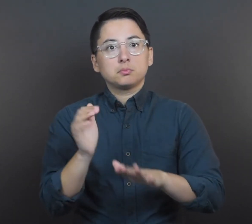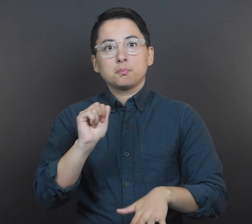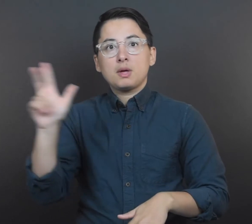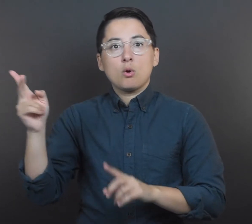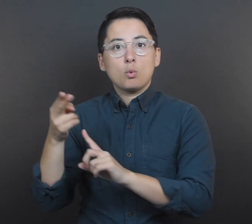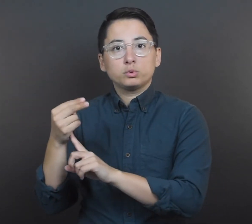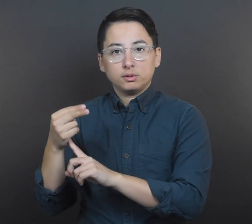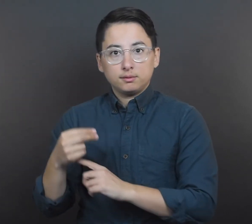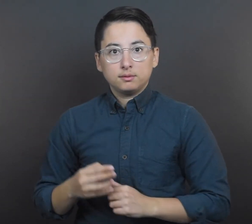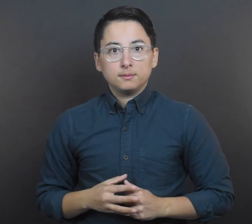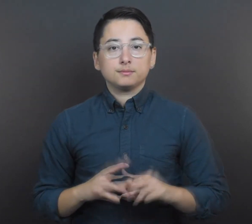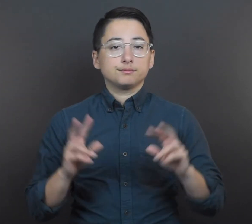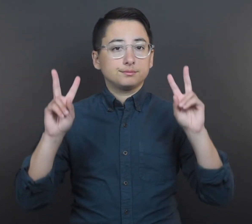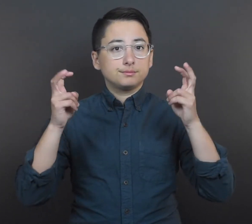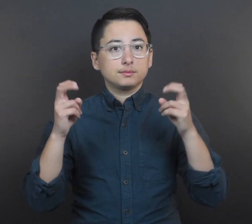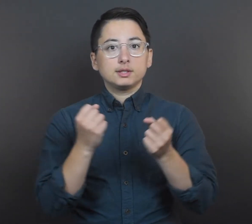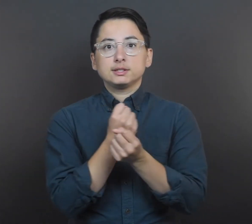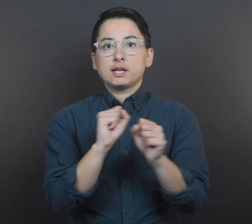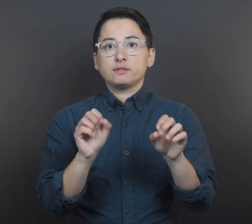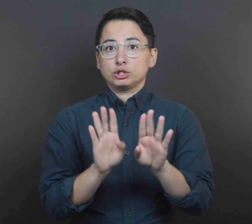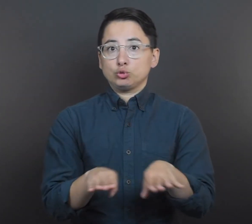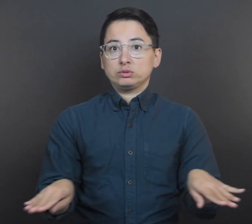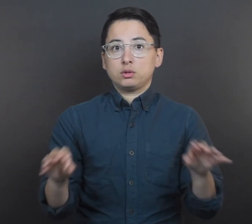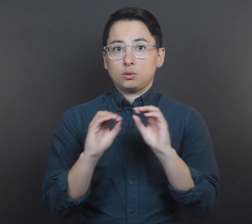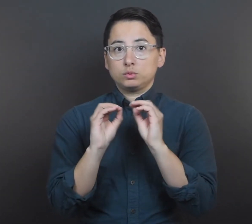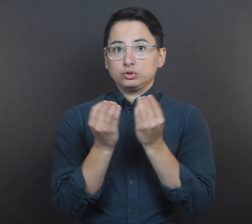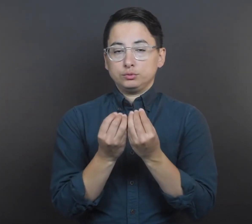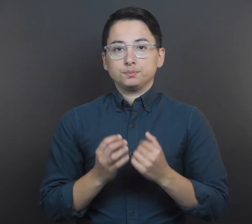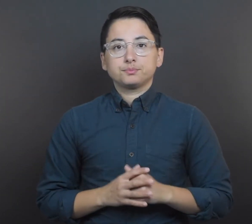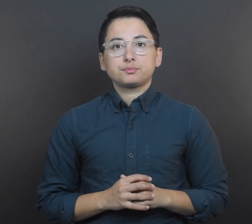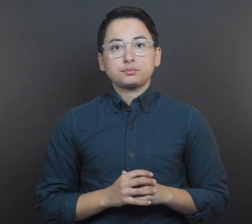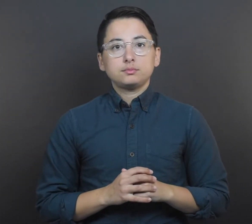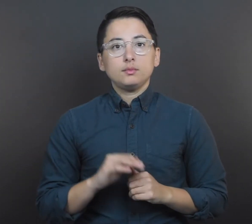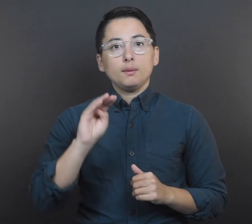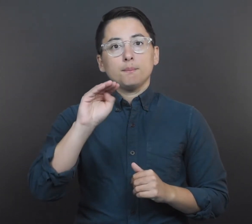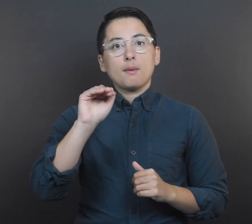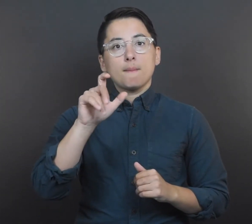before her flight back to Atlanta, but as she walked down the DHS-Sponsored hotel hallway